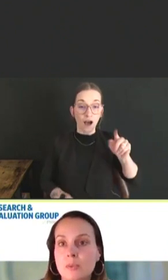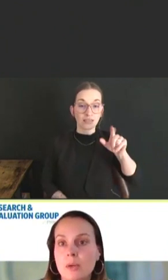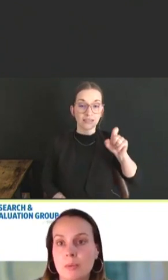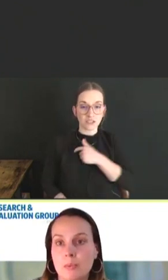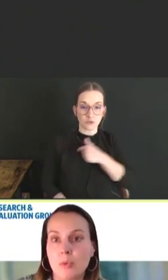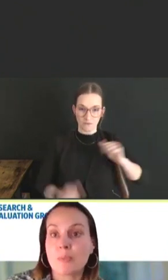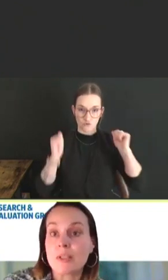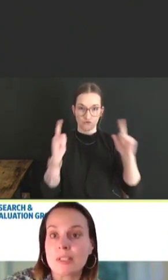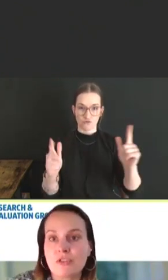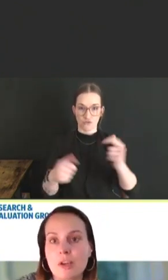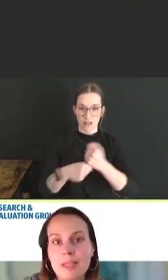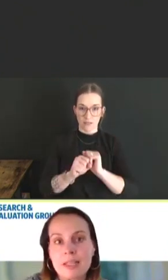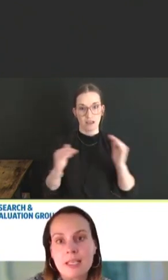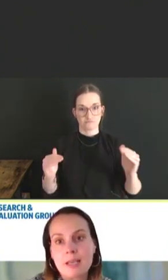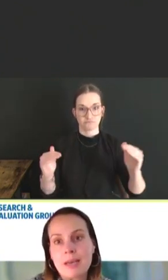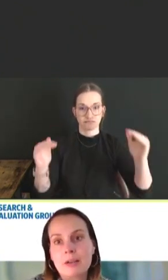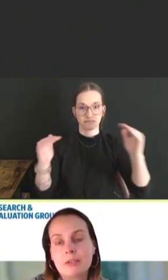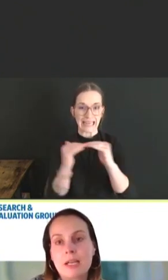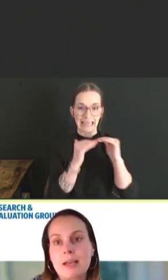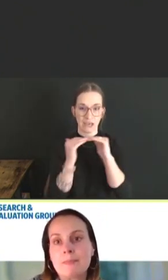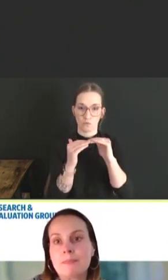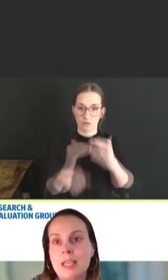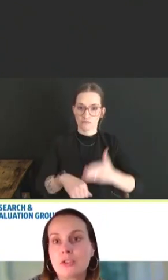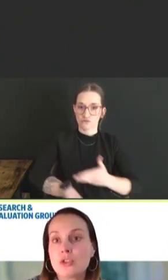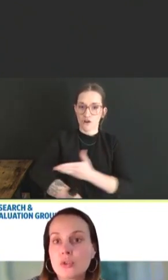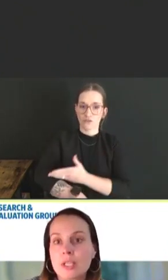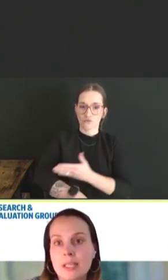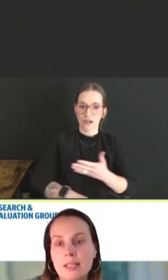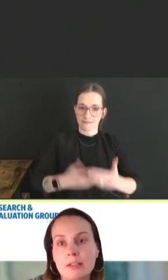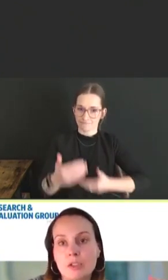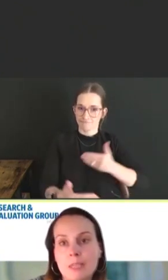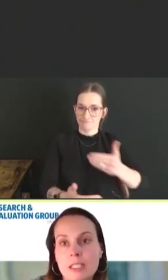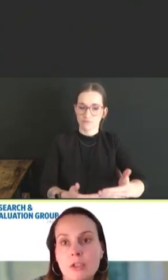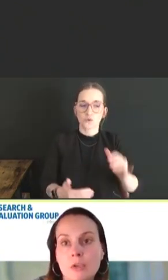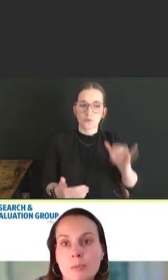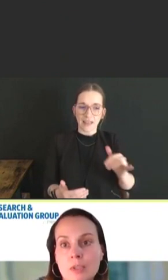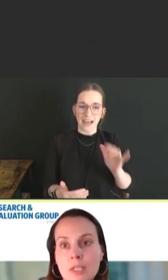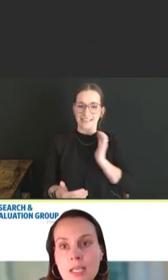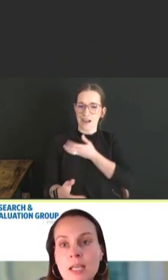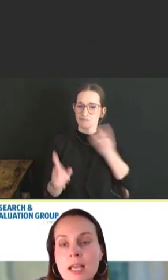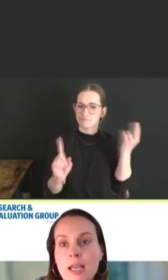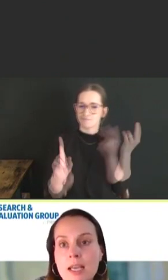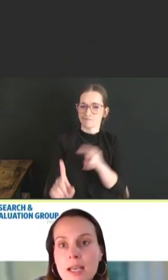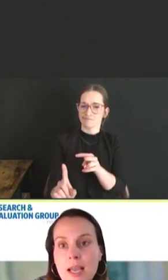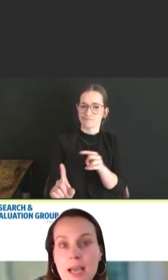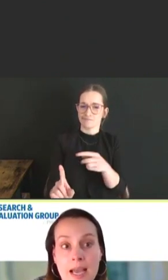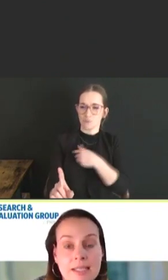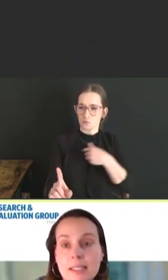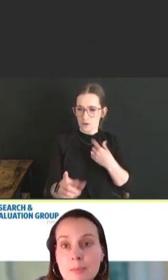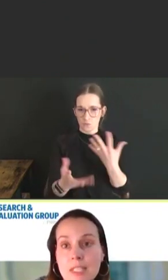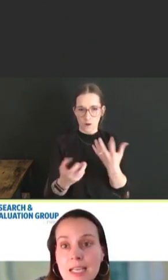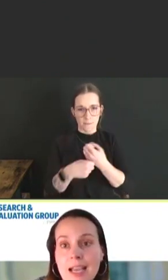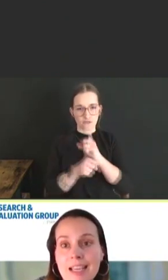is where we're building from and thinking about, ensuring that the LGBTQ community has some data